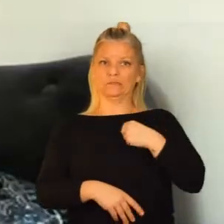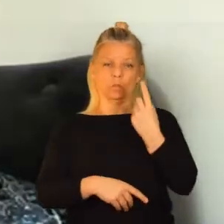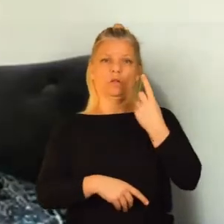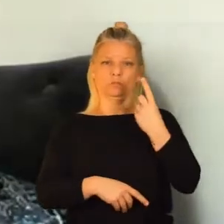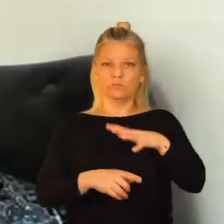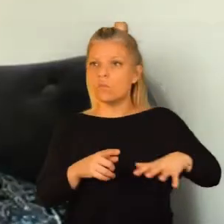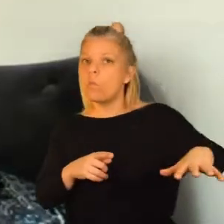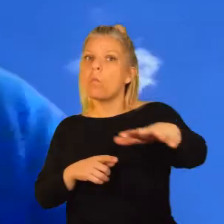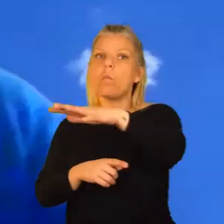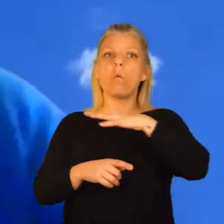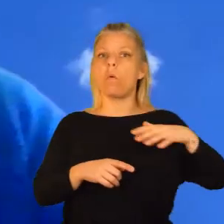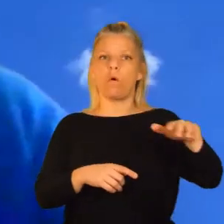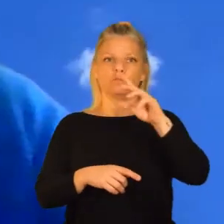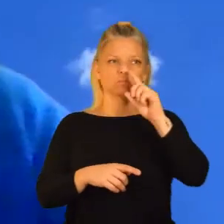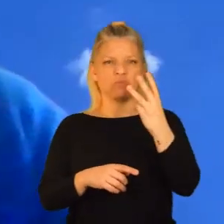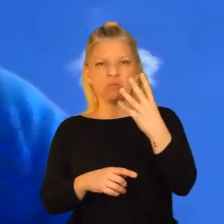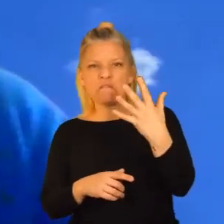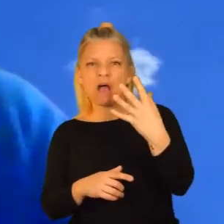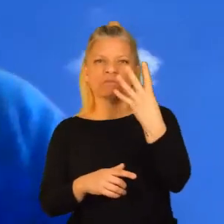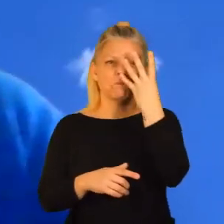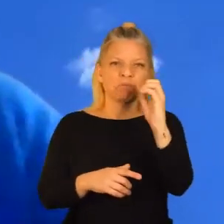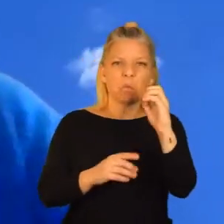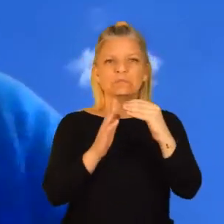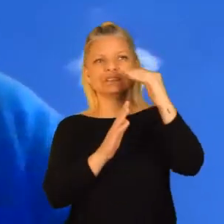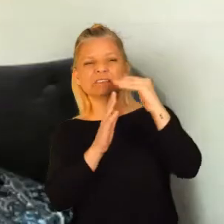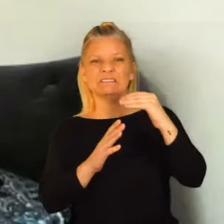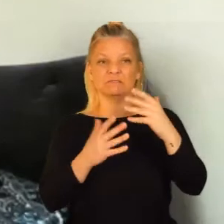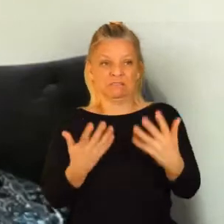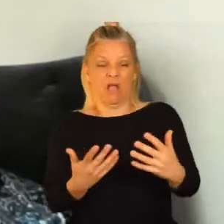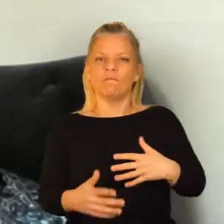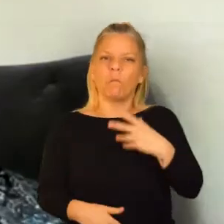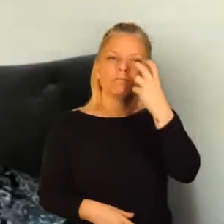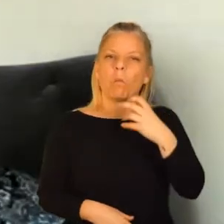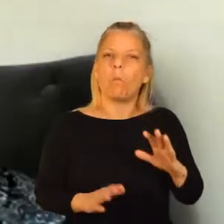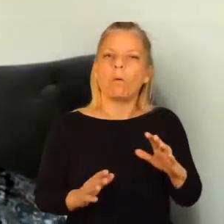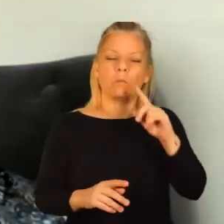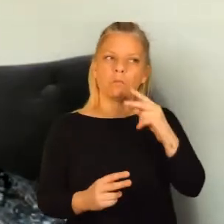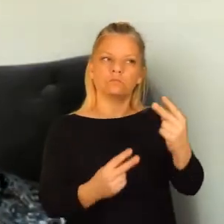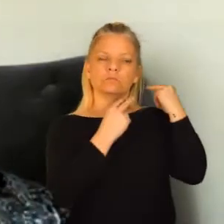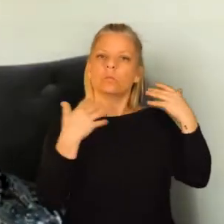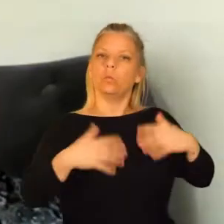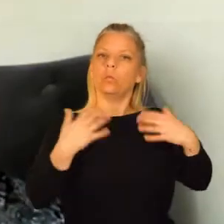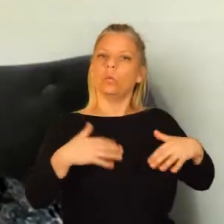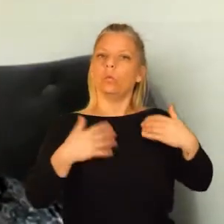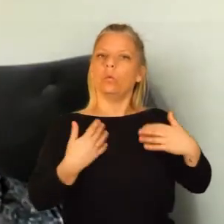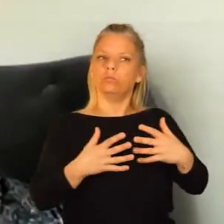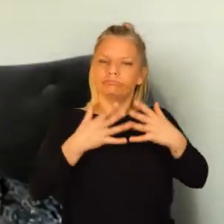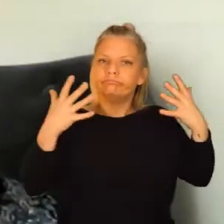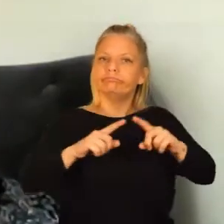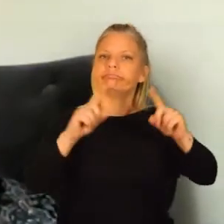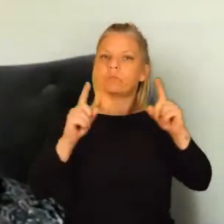so old but back then it was a huge difference. They weren't my peers in terms of age and where